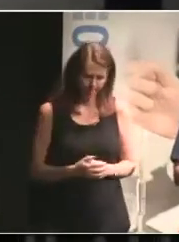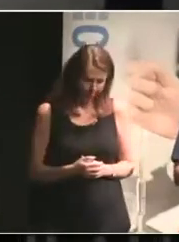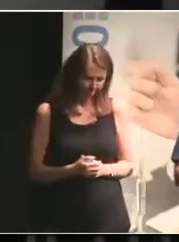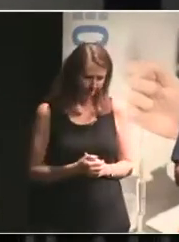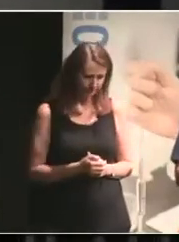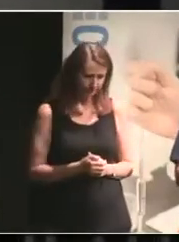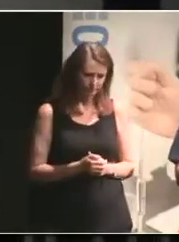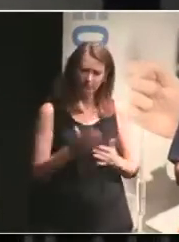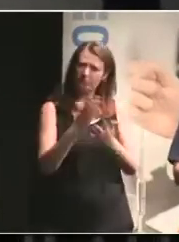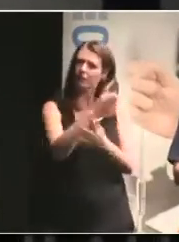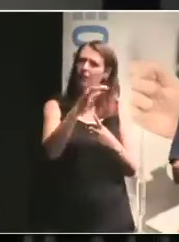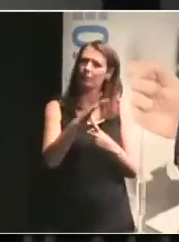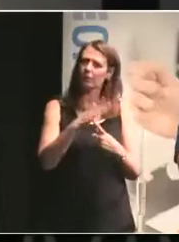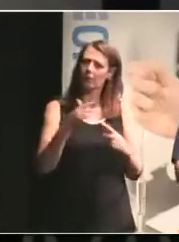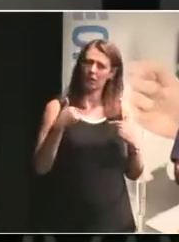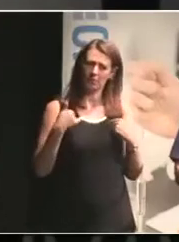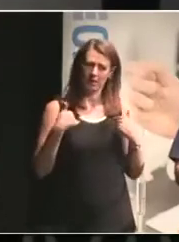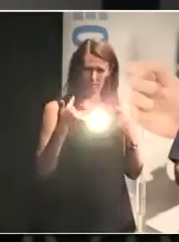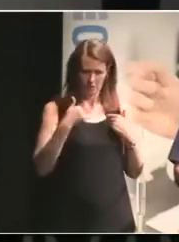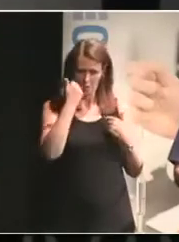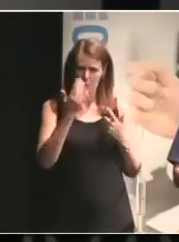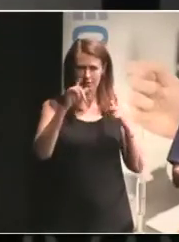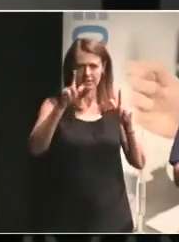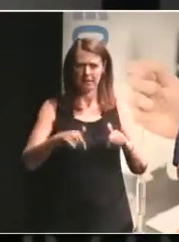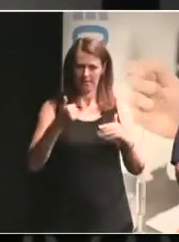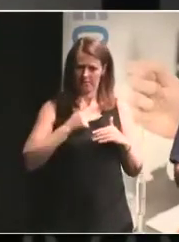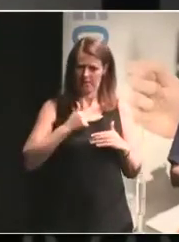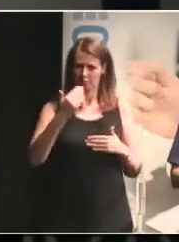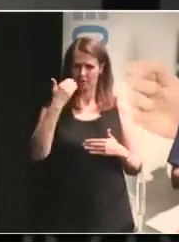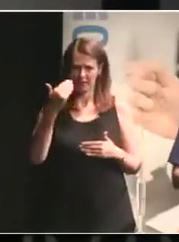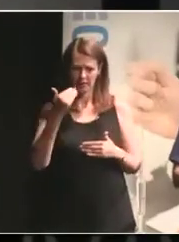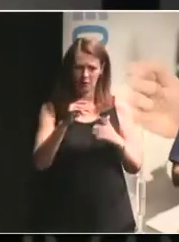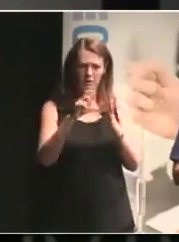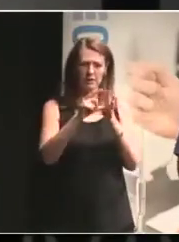it's important to me that I always begin my presentations with a disclaimer saying that